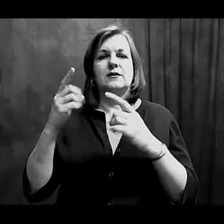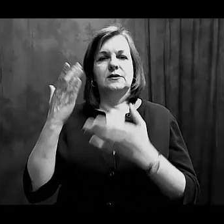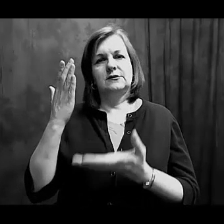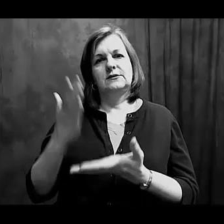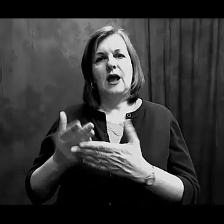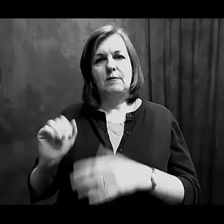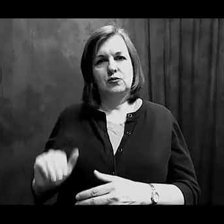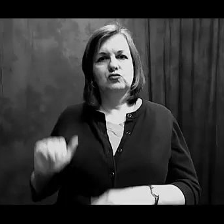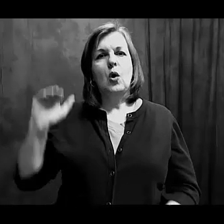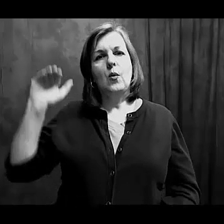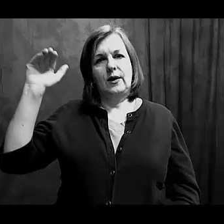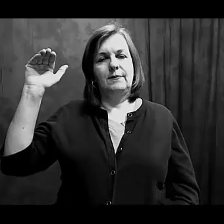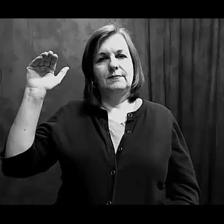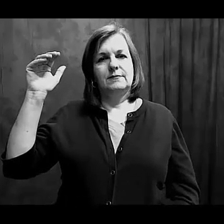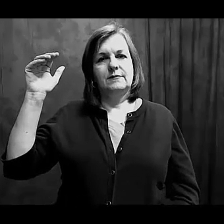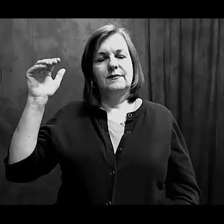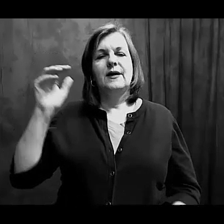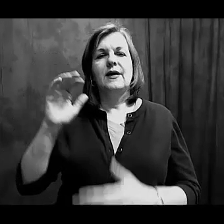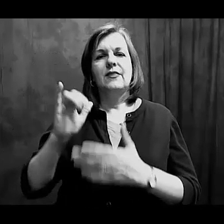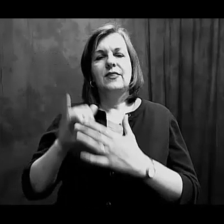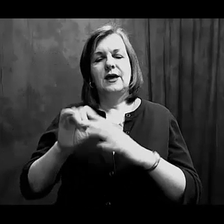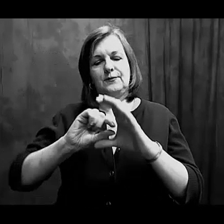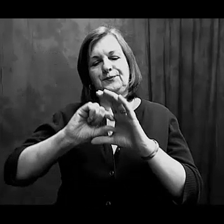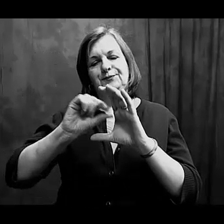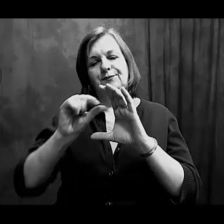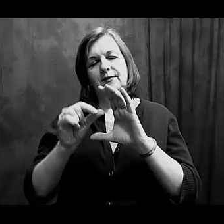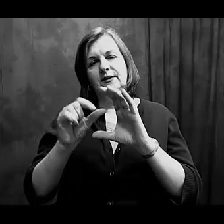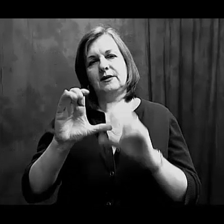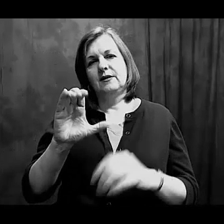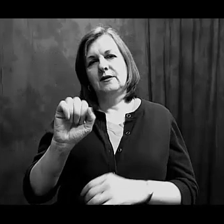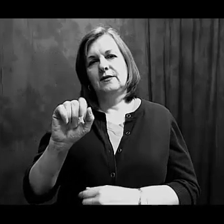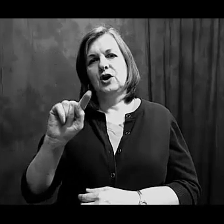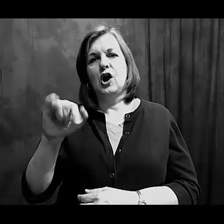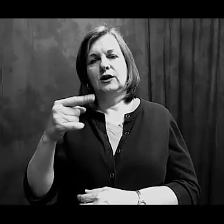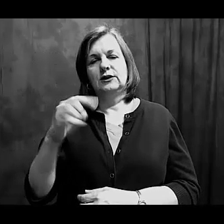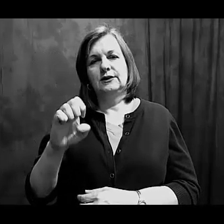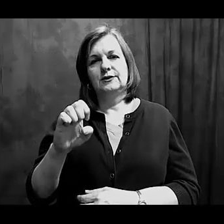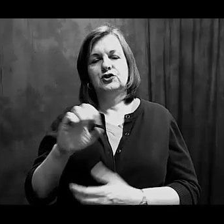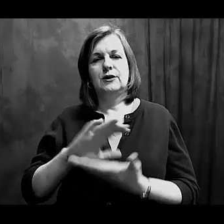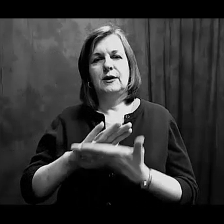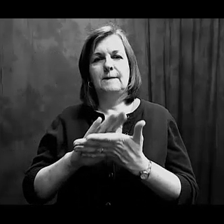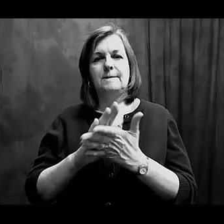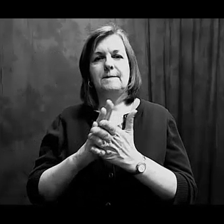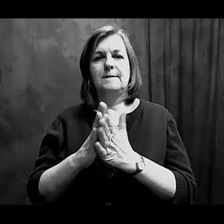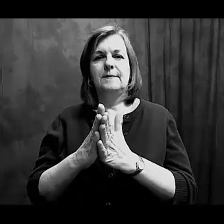and these will remain until you reach complete growth stages so when you finally